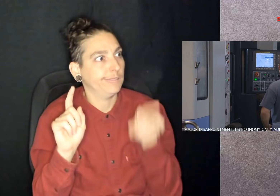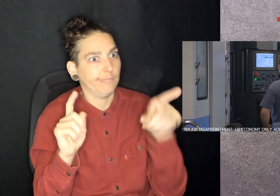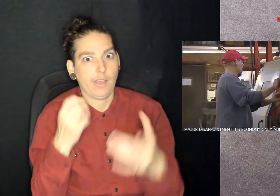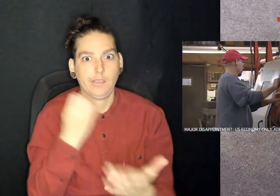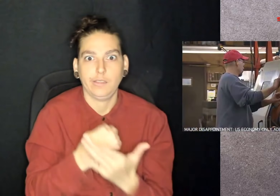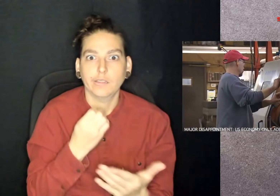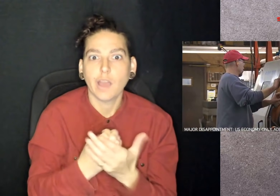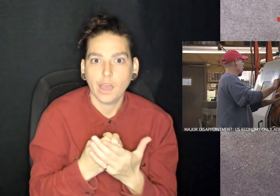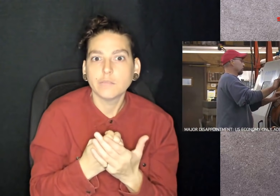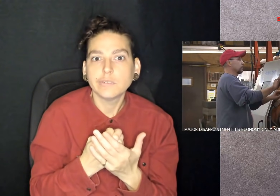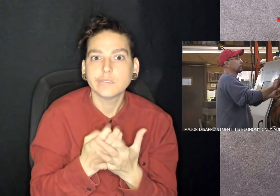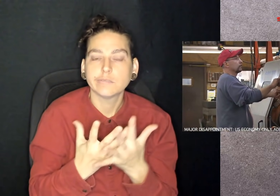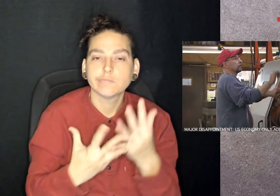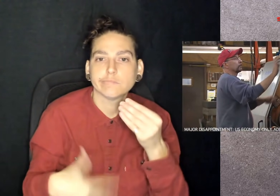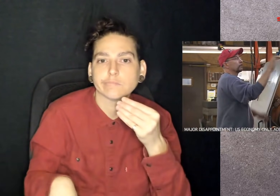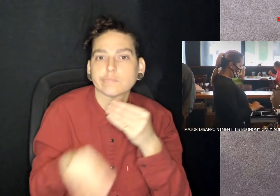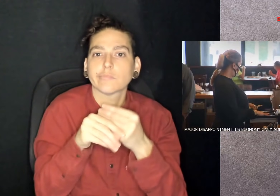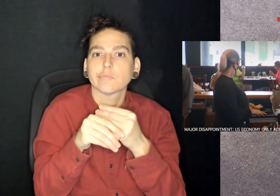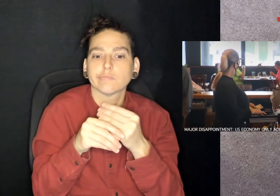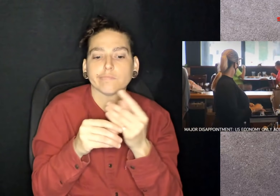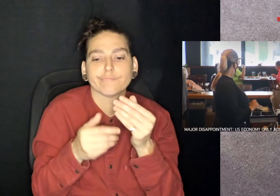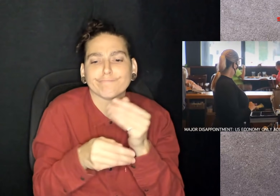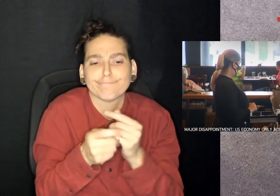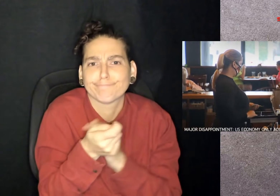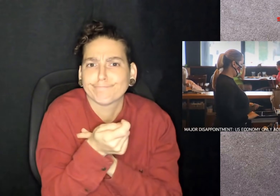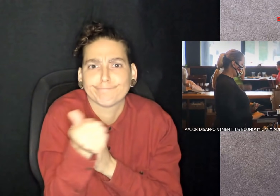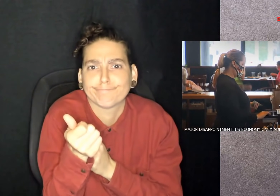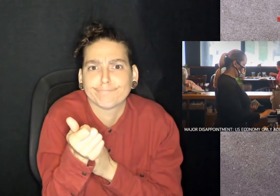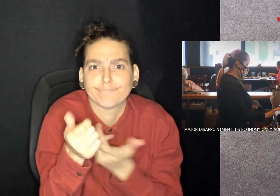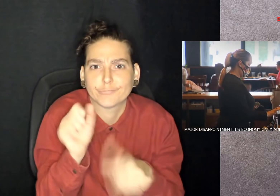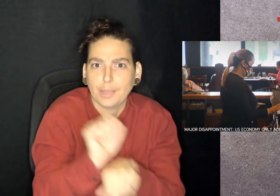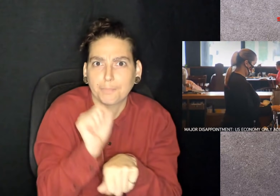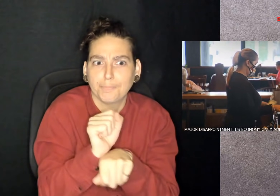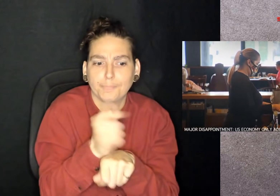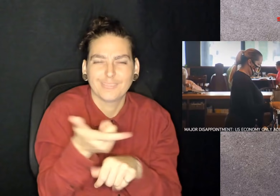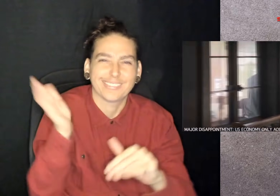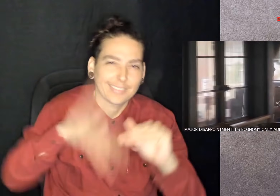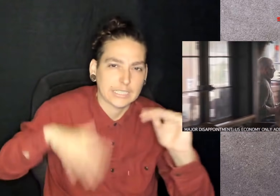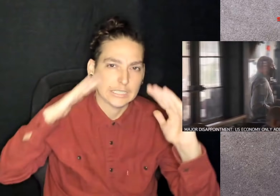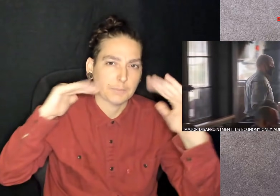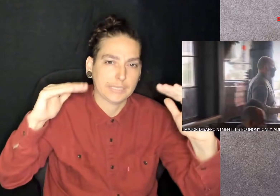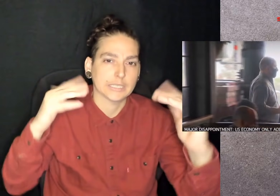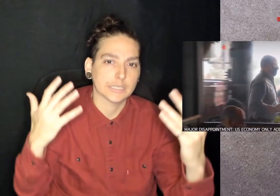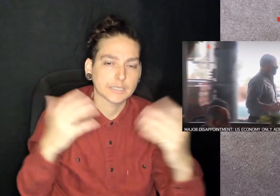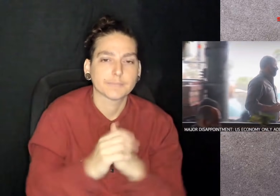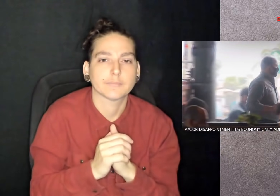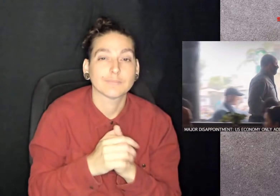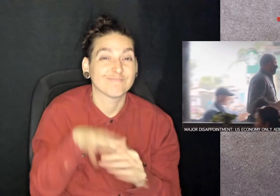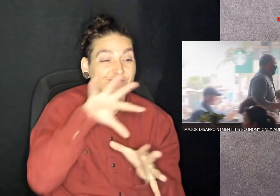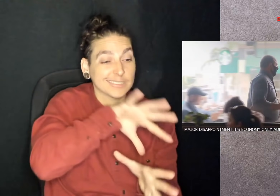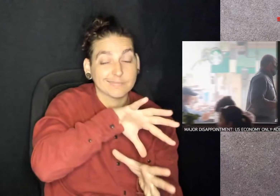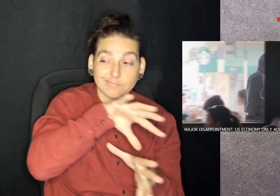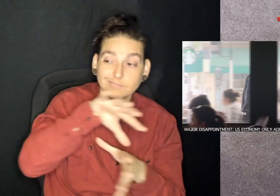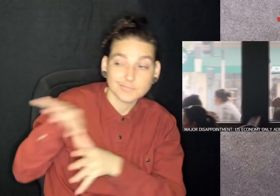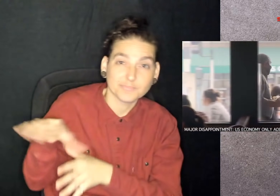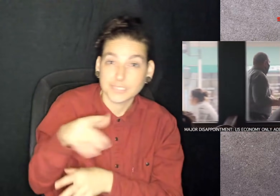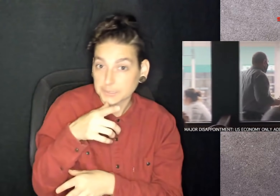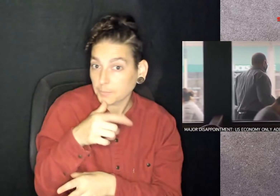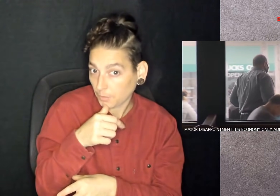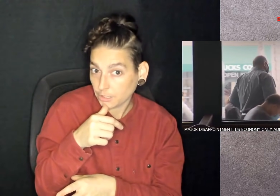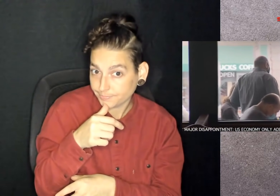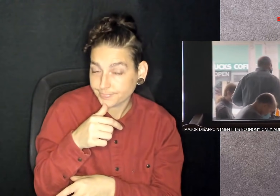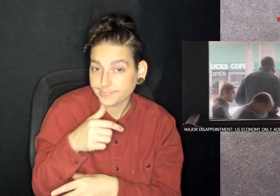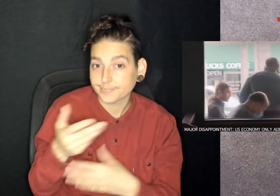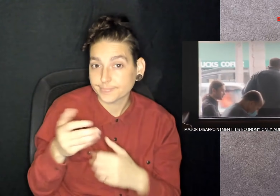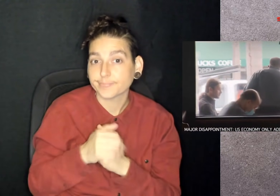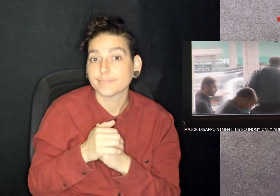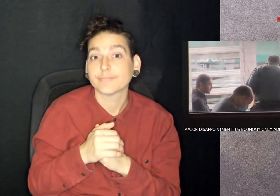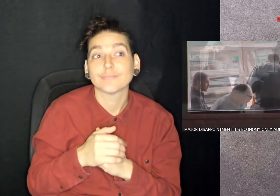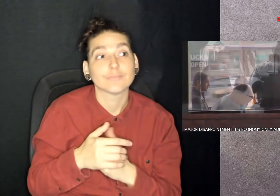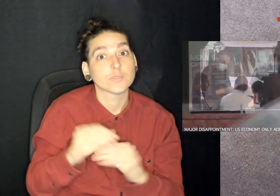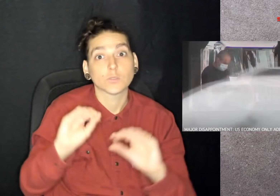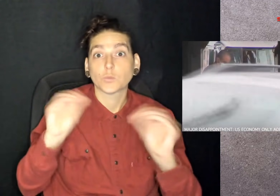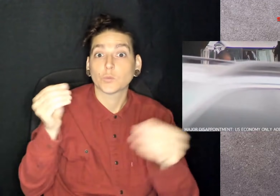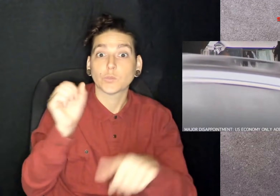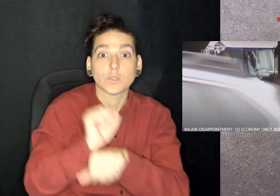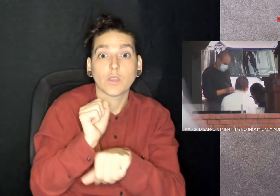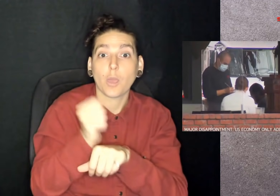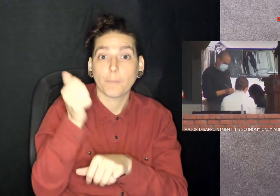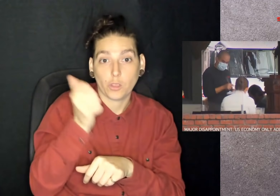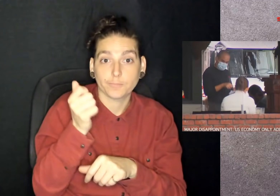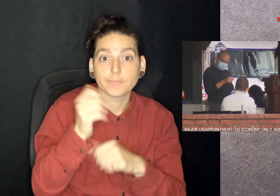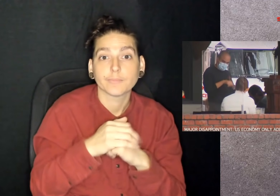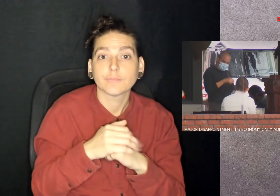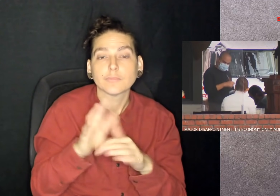straight month where the economy added fewer jobs than expected despite the disappointment